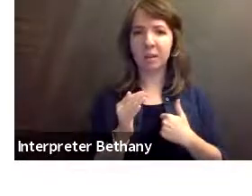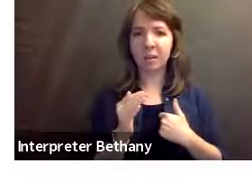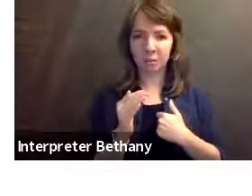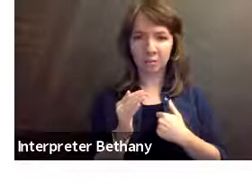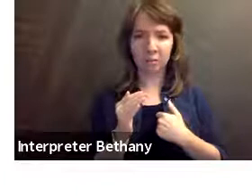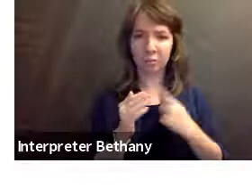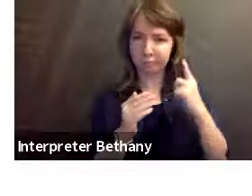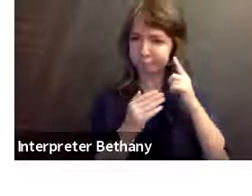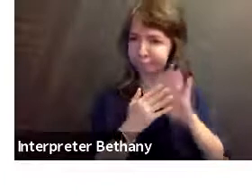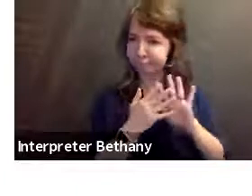Linda Kobashigawa: Is art trilling can